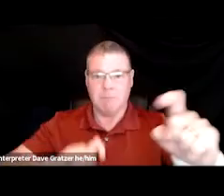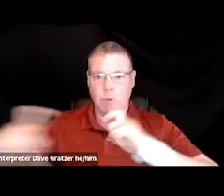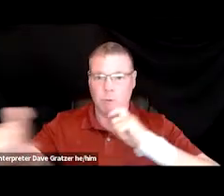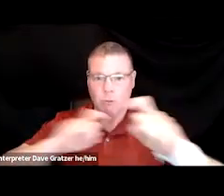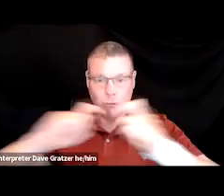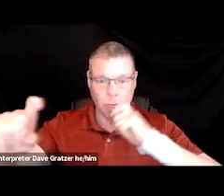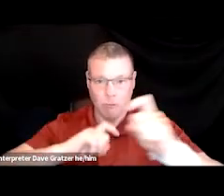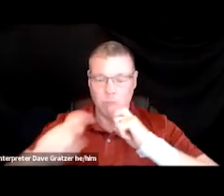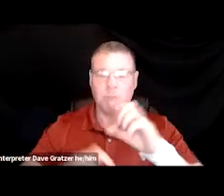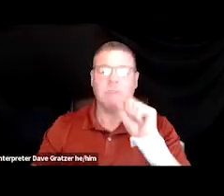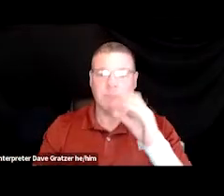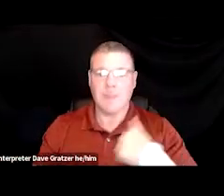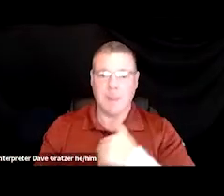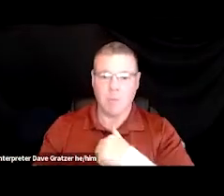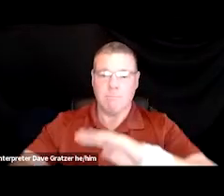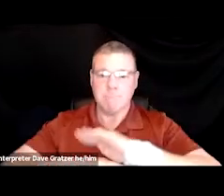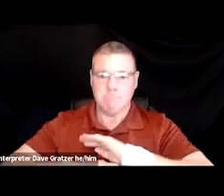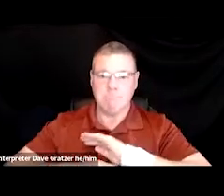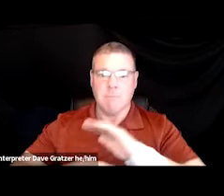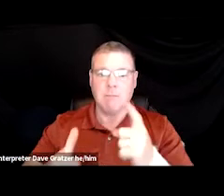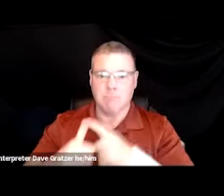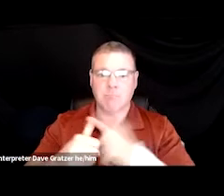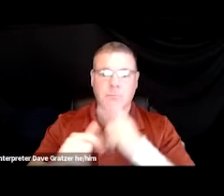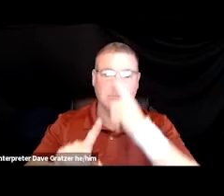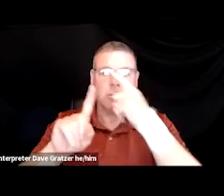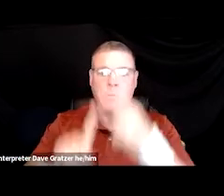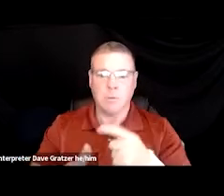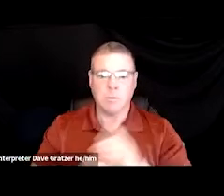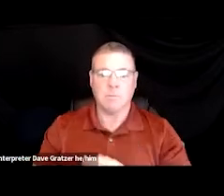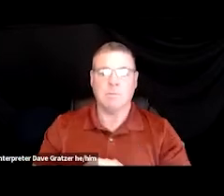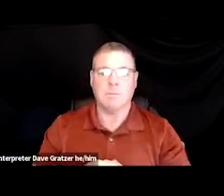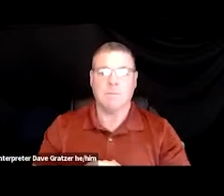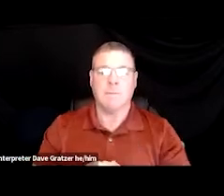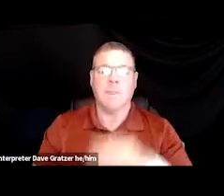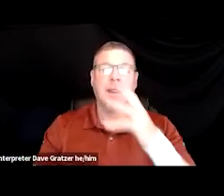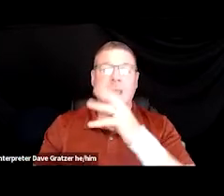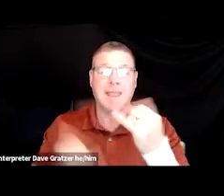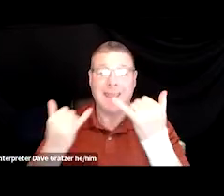so we've met our primary coverage goals. And so now we have that backup coverage